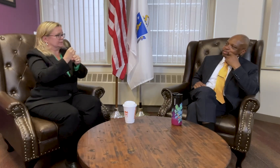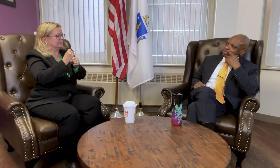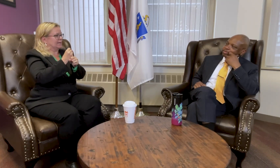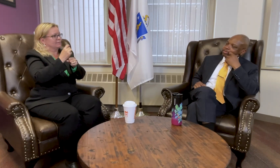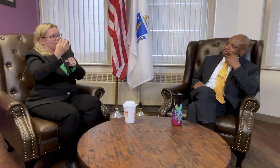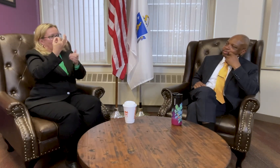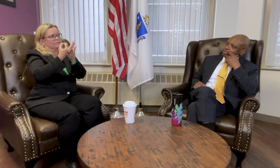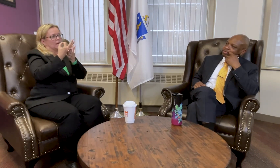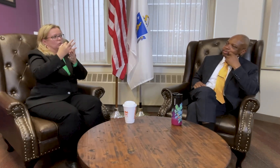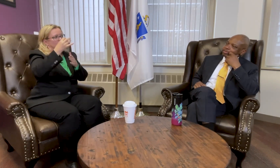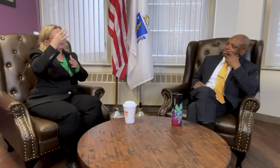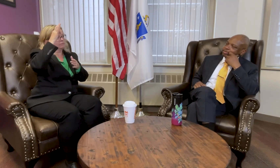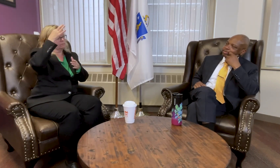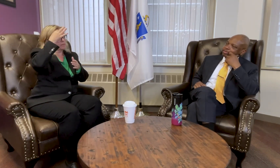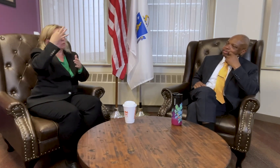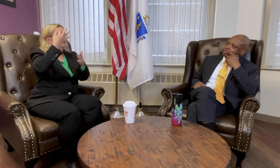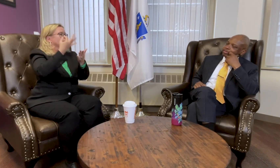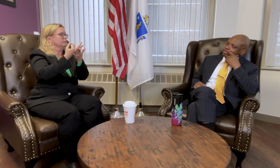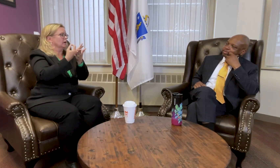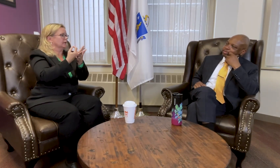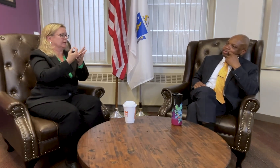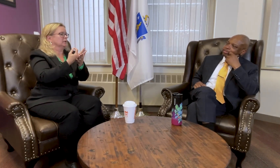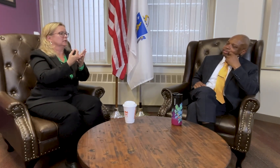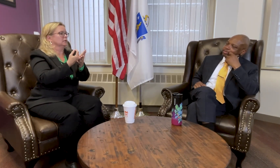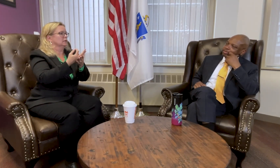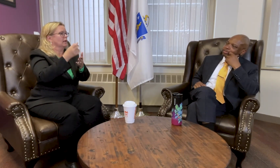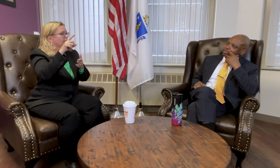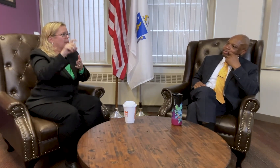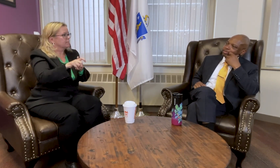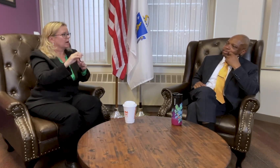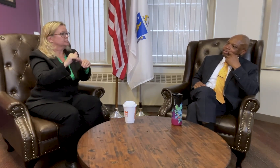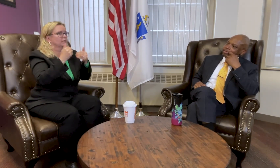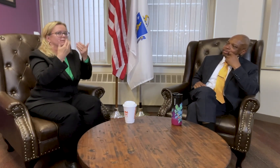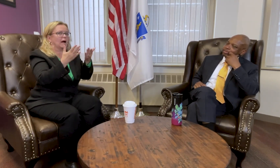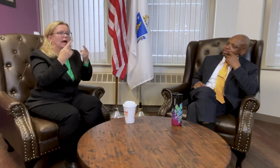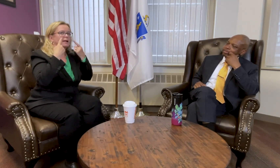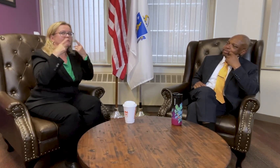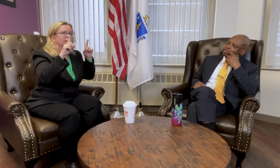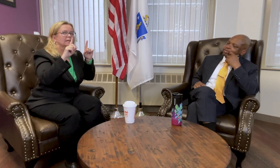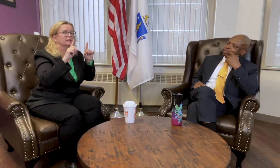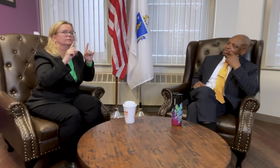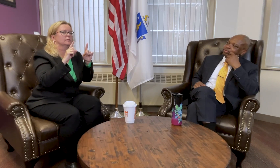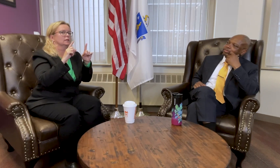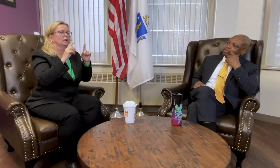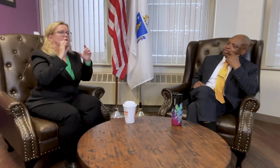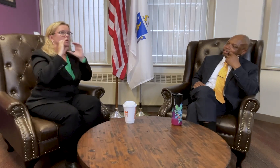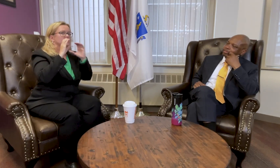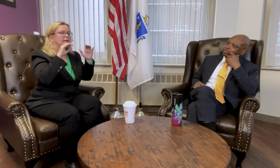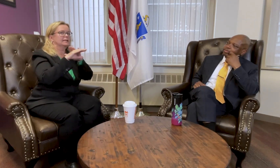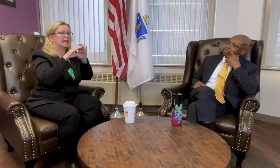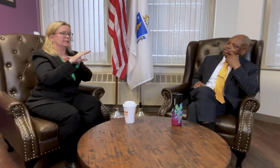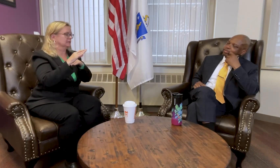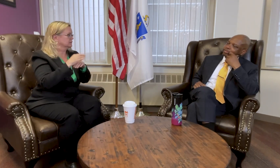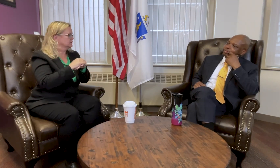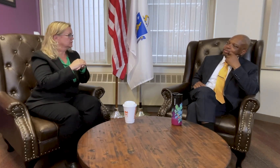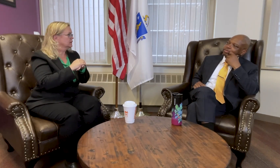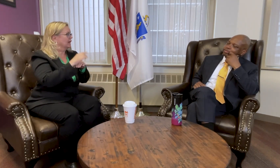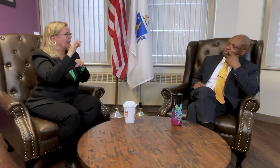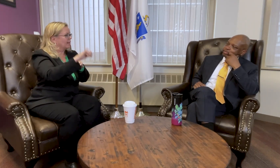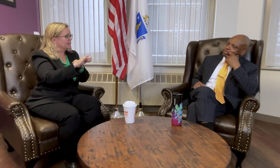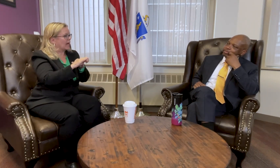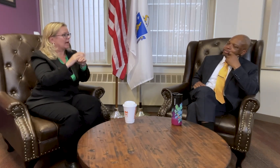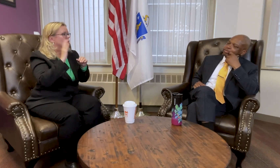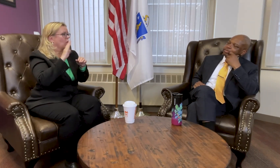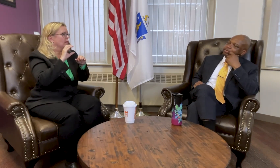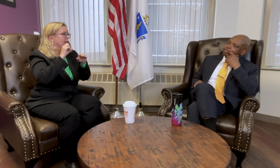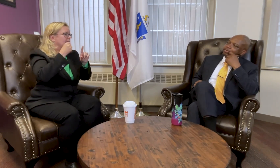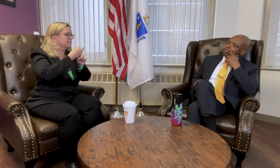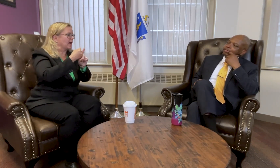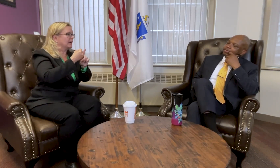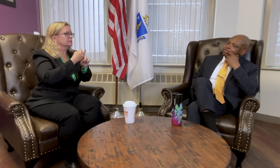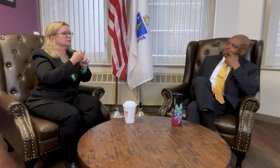It states that programs must ensure effective communication. This impacts a myriad of